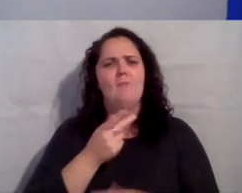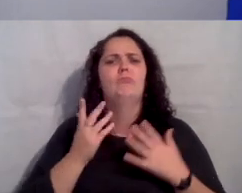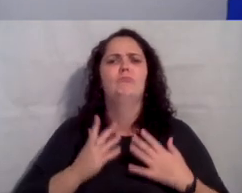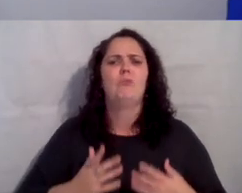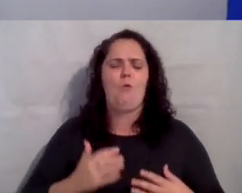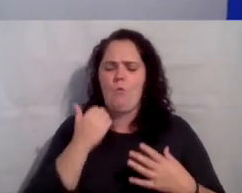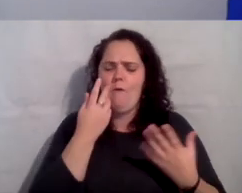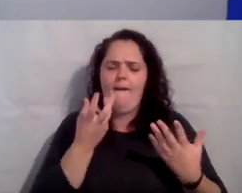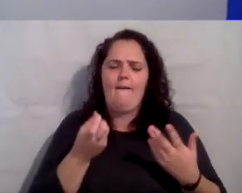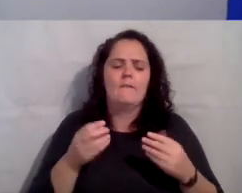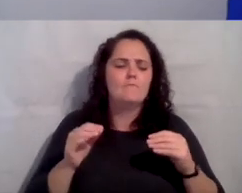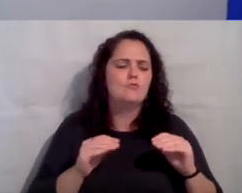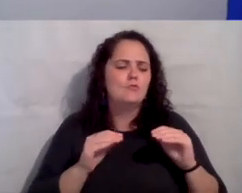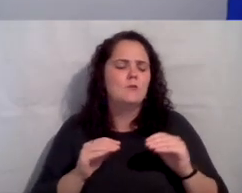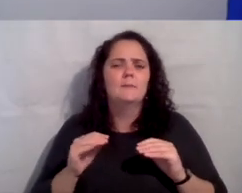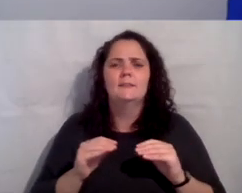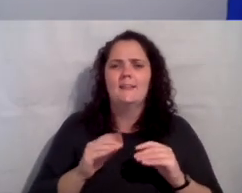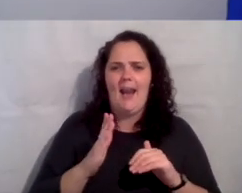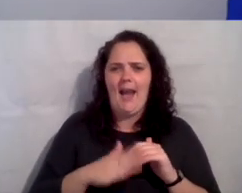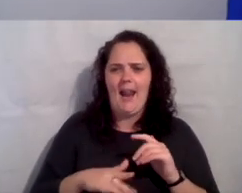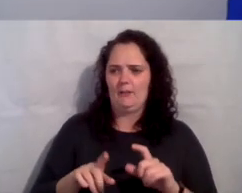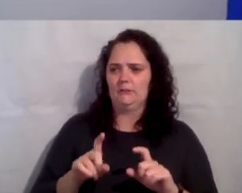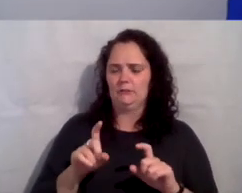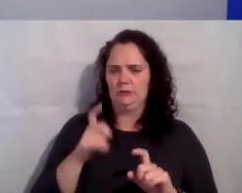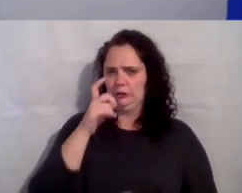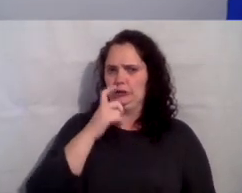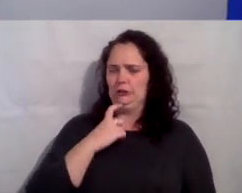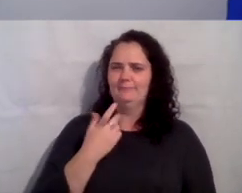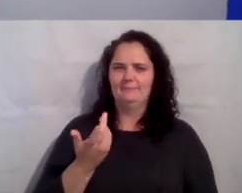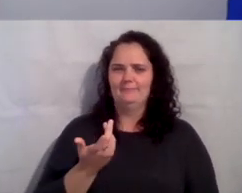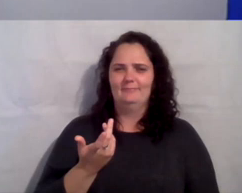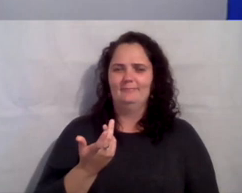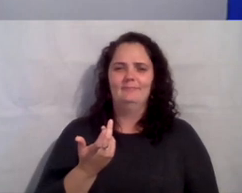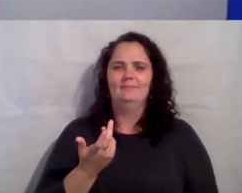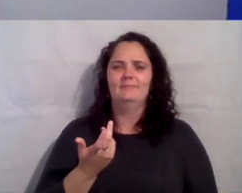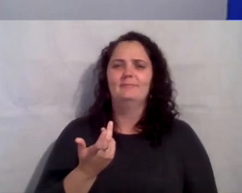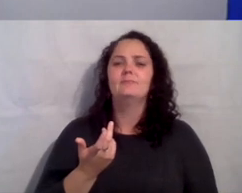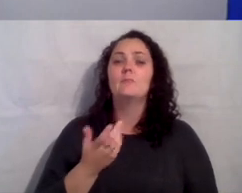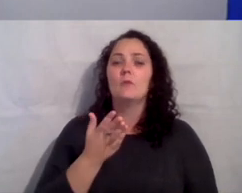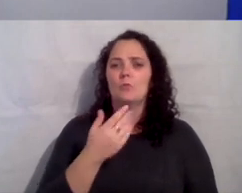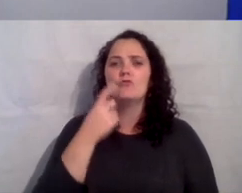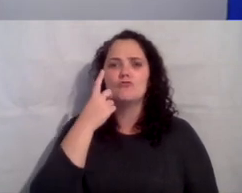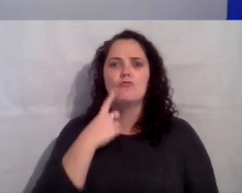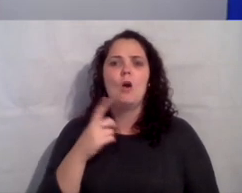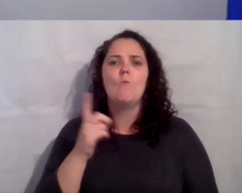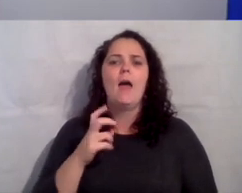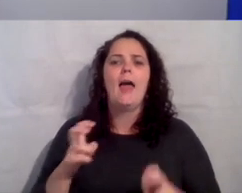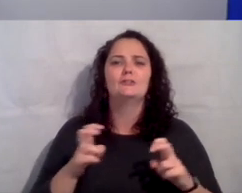always in motion, always in movement and gesture drawing was about bringing the action and movement back into the body. Now one of the